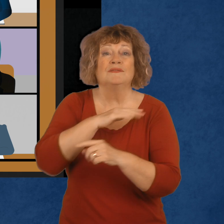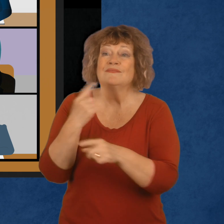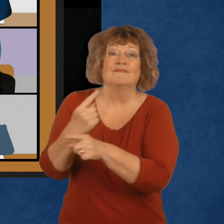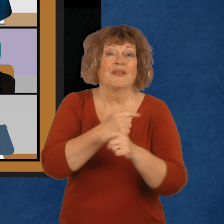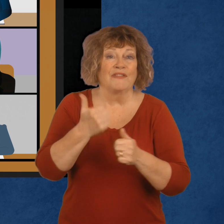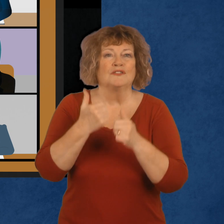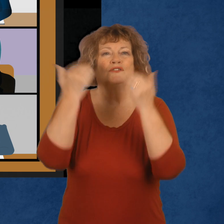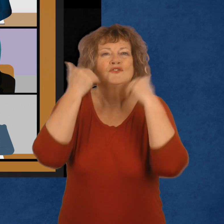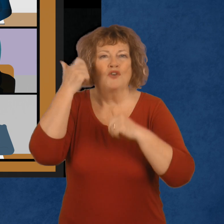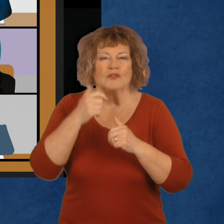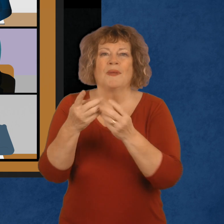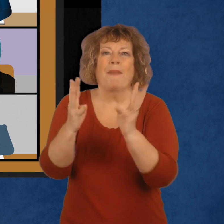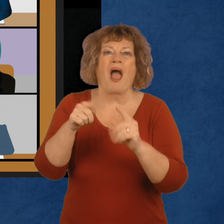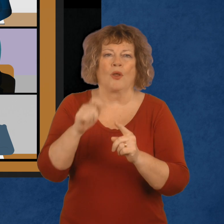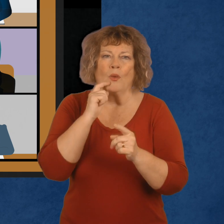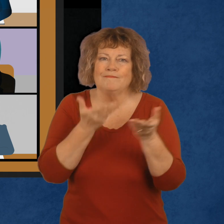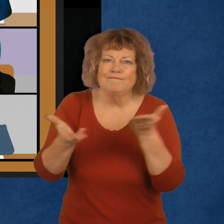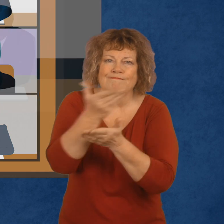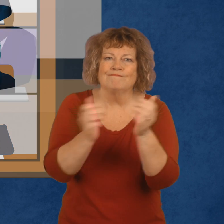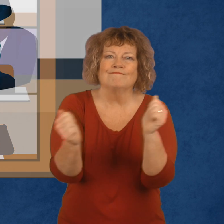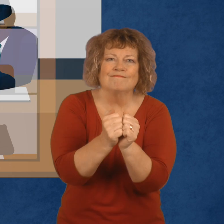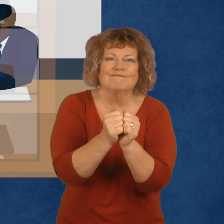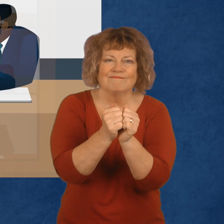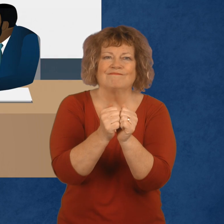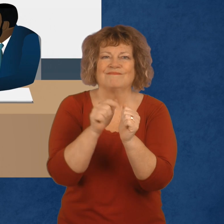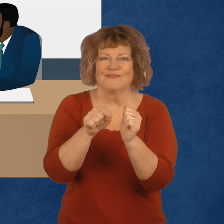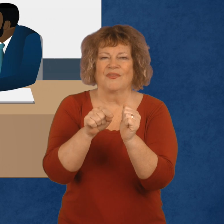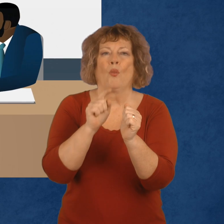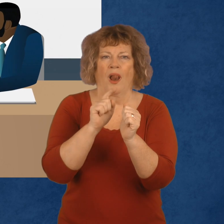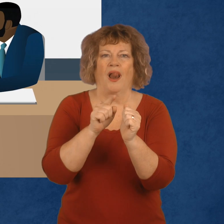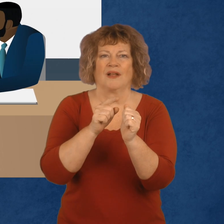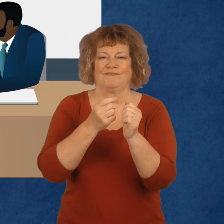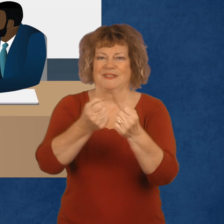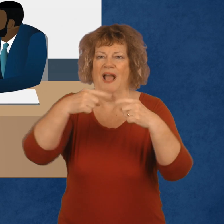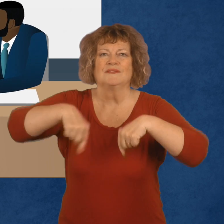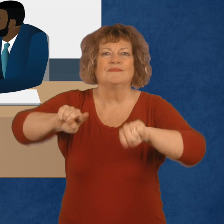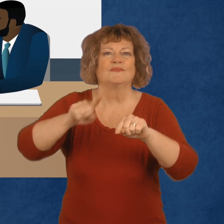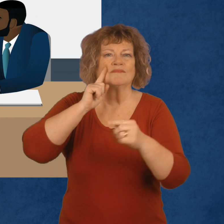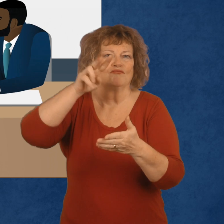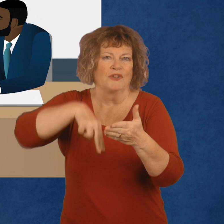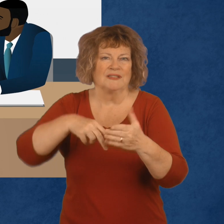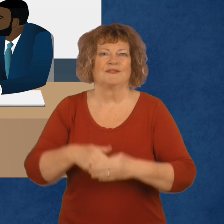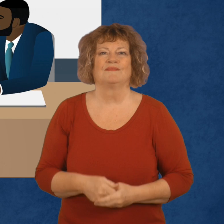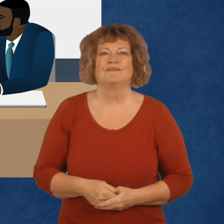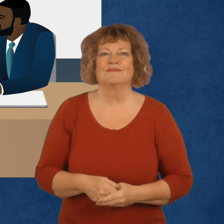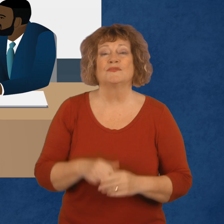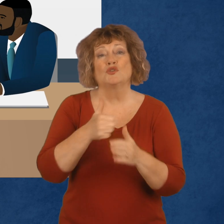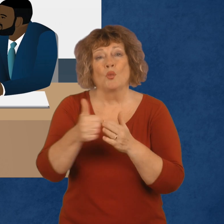They will usually tell you the outcome of your case on the day, but will need to take a break so they can consider their judgement.